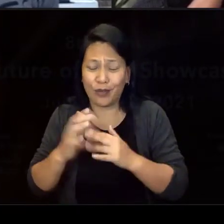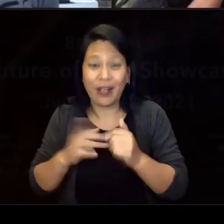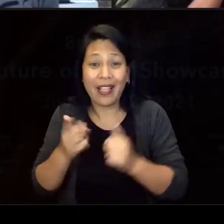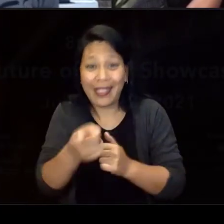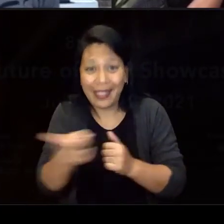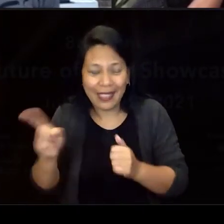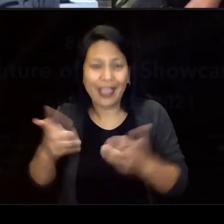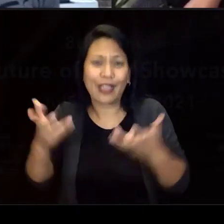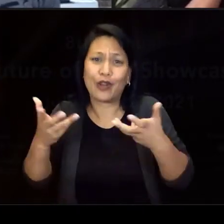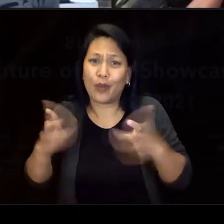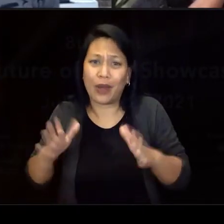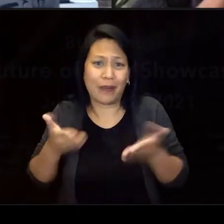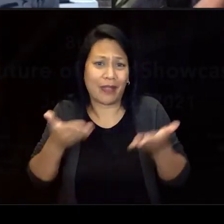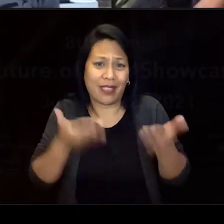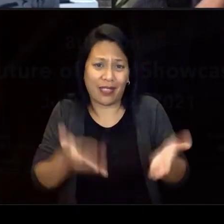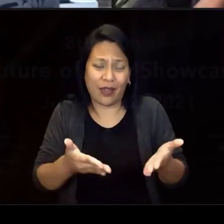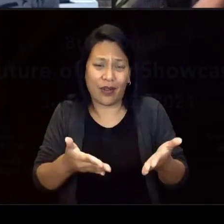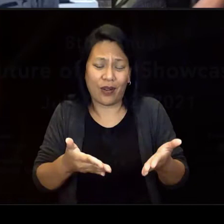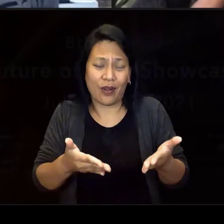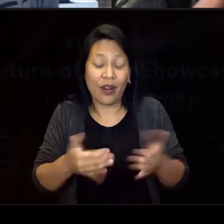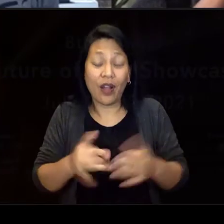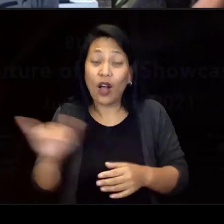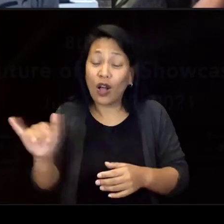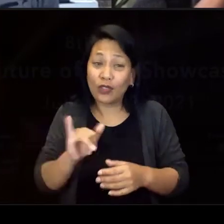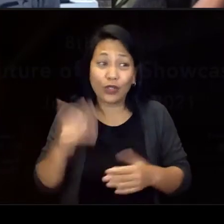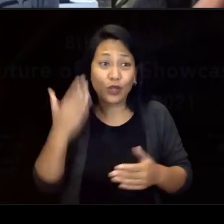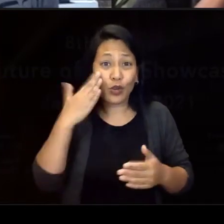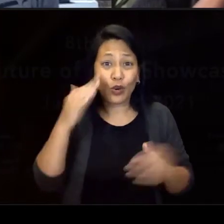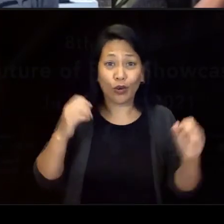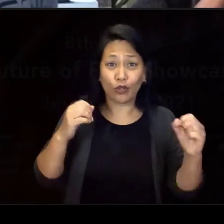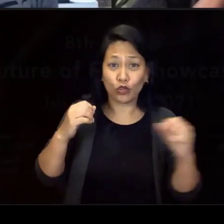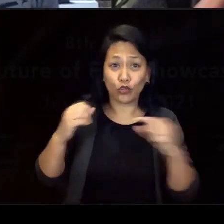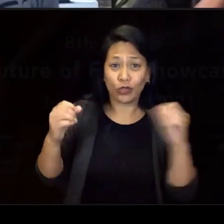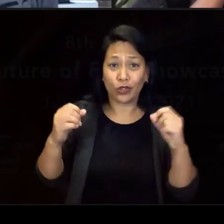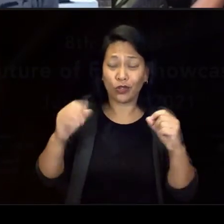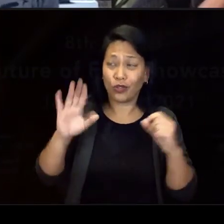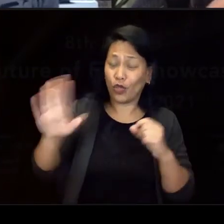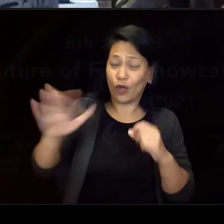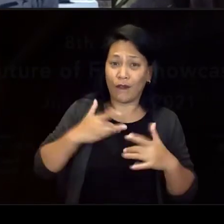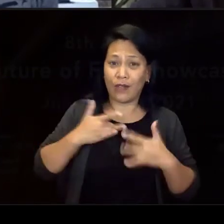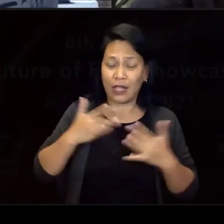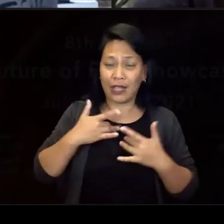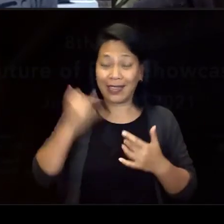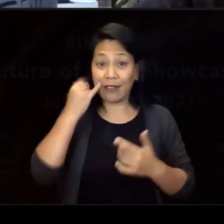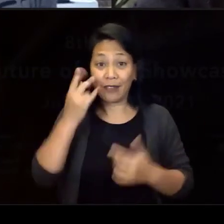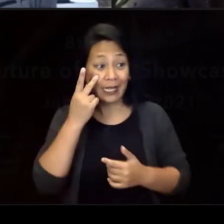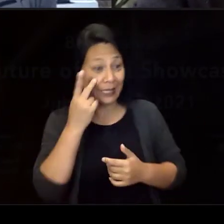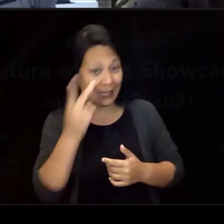So, and you don't know what's triggering for them either and seeing things or commenting.